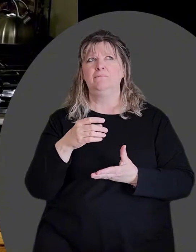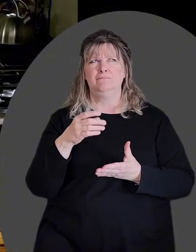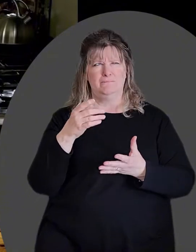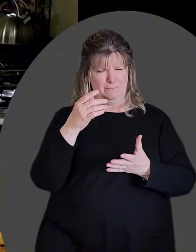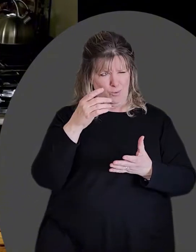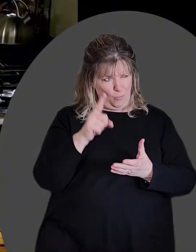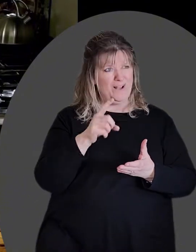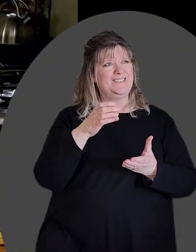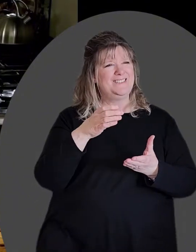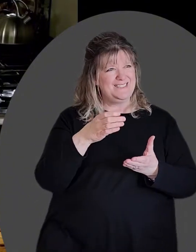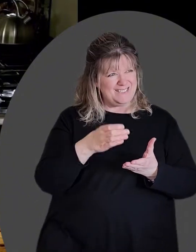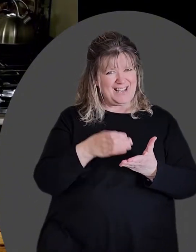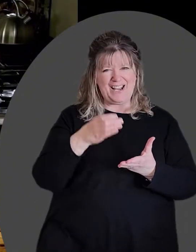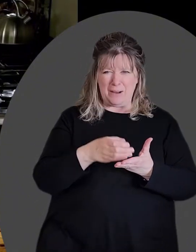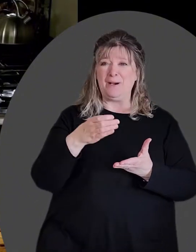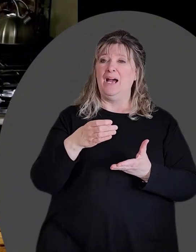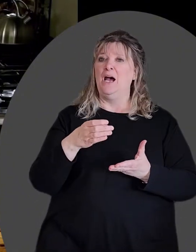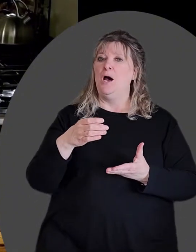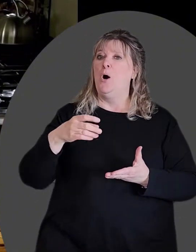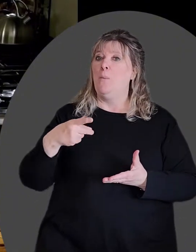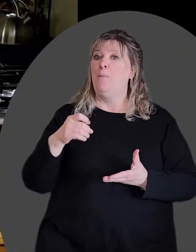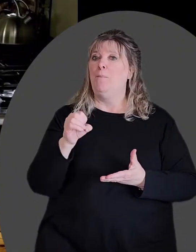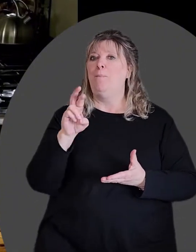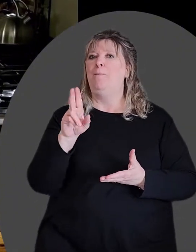I have 1 cup of port wine here